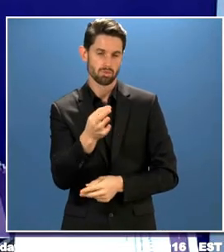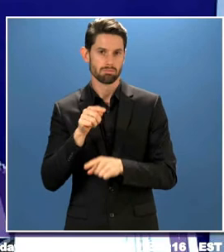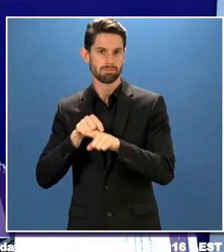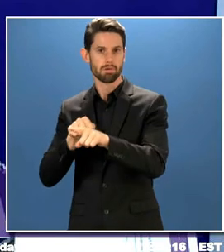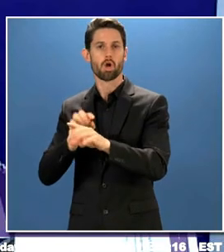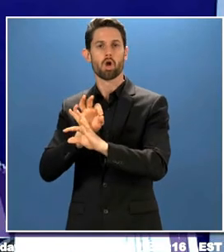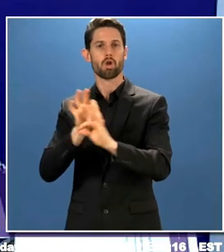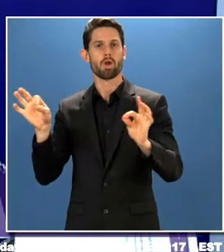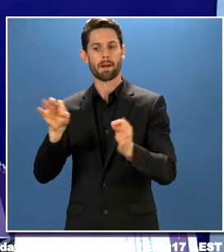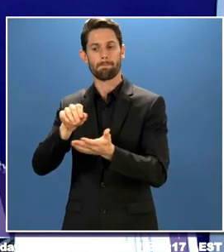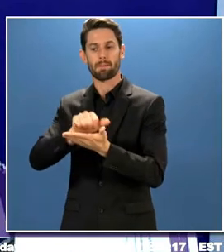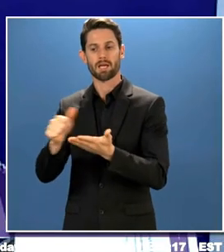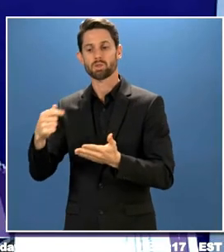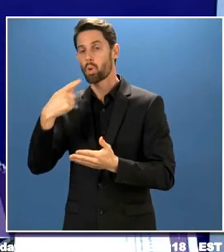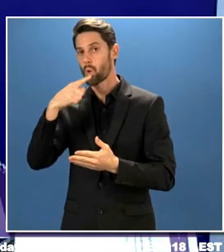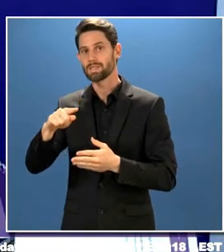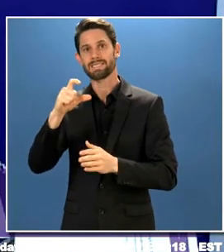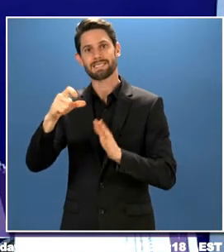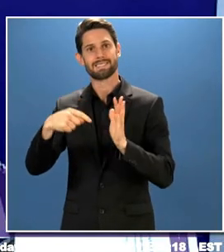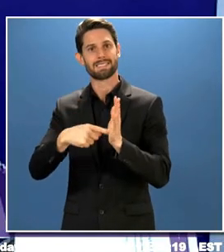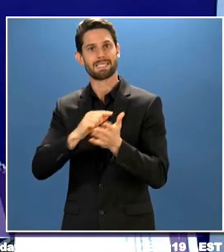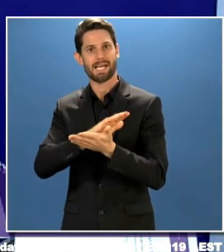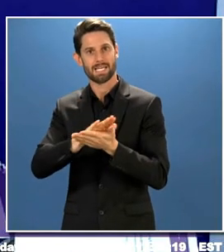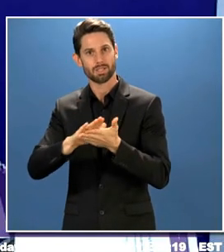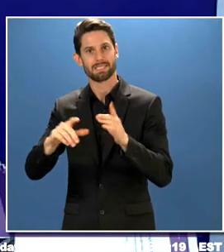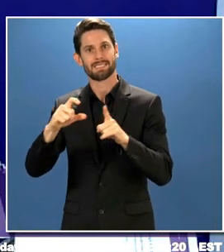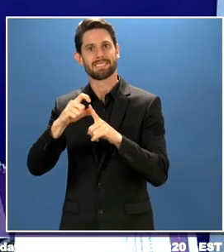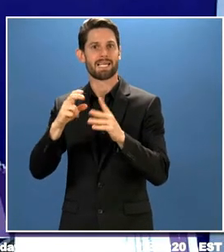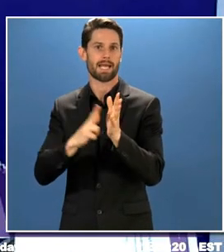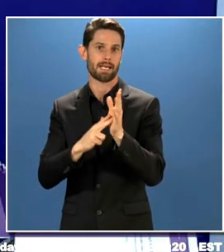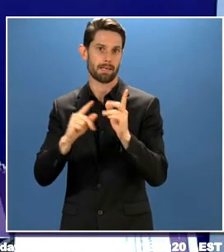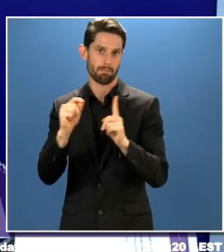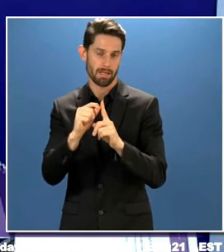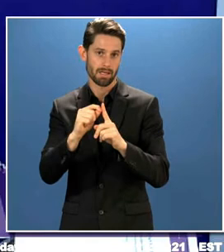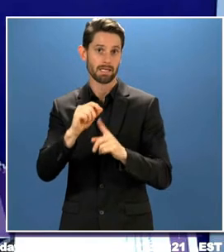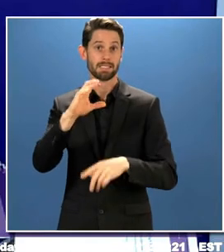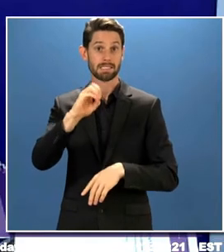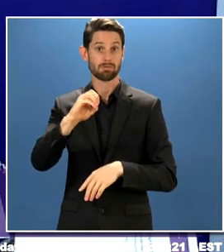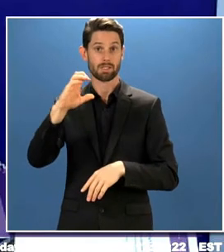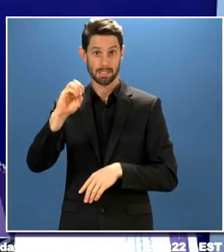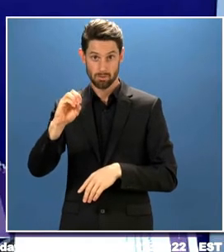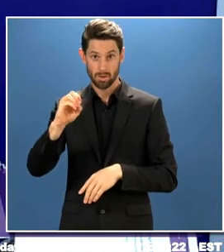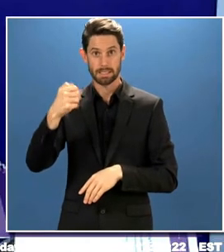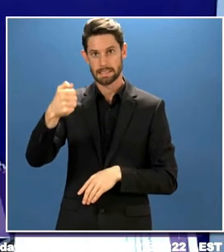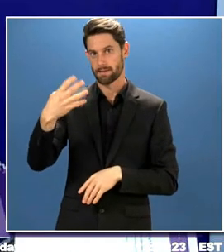non-publication order CTH-DNP-00064.